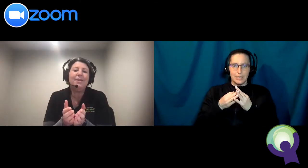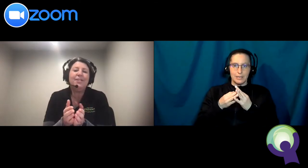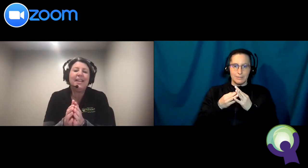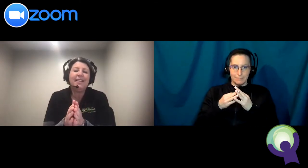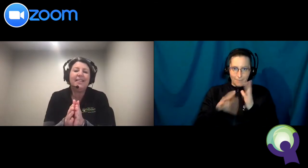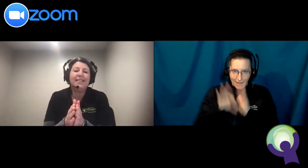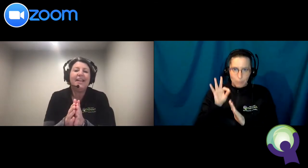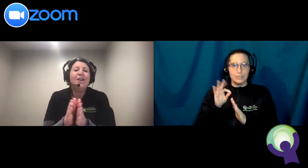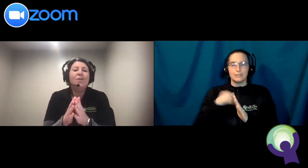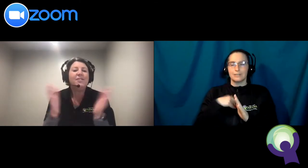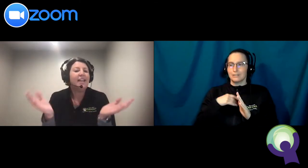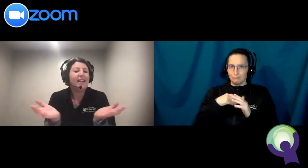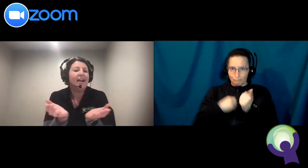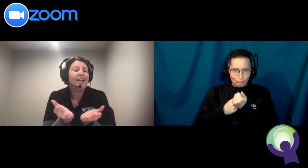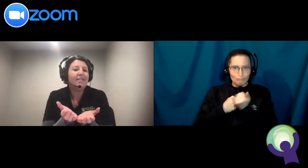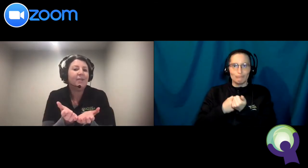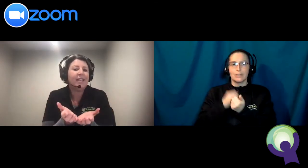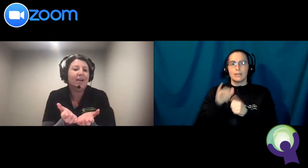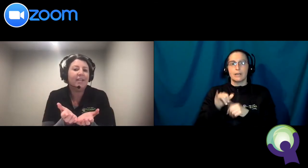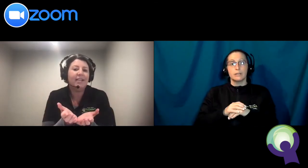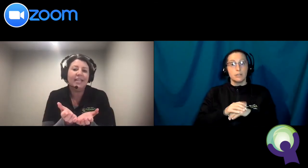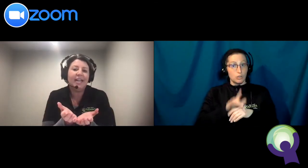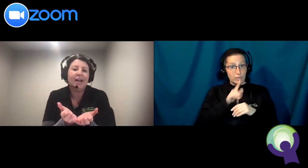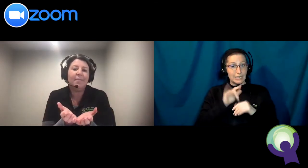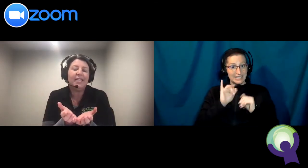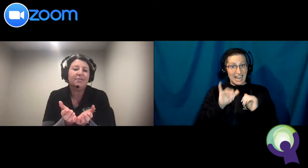Would you say that is really how the entire company is driven?